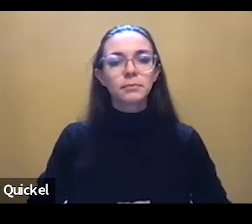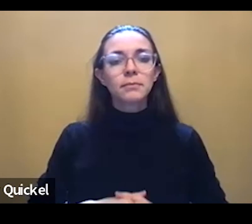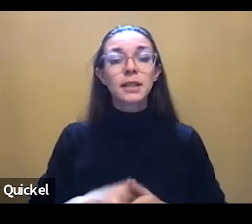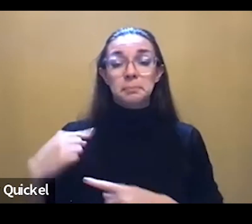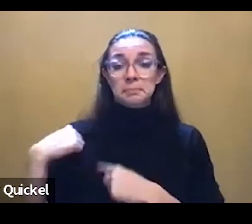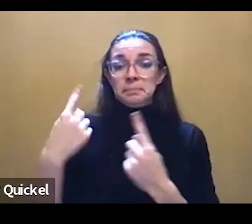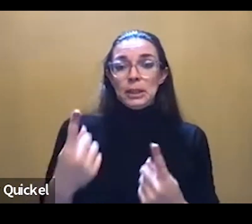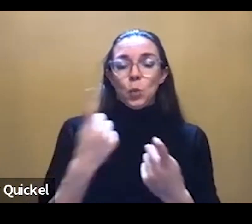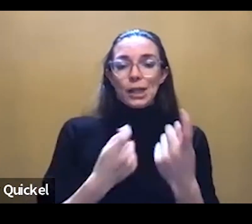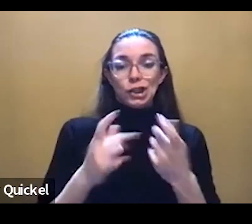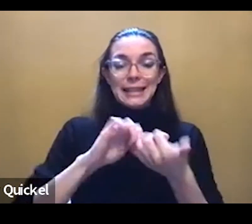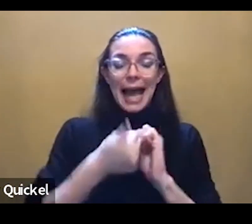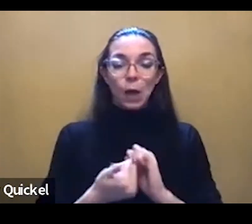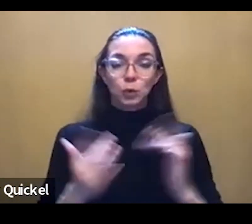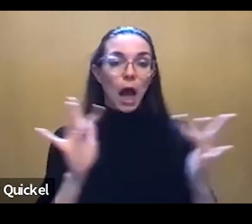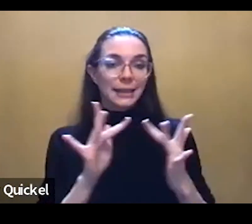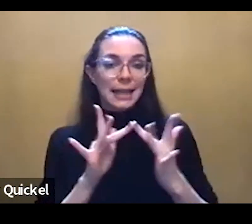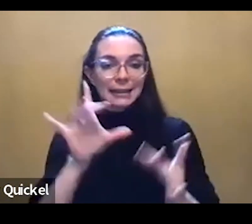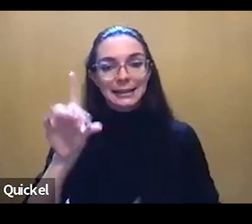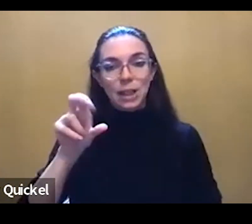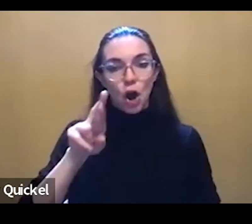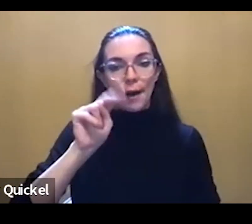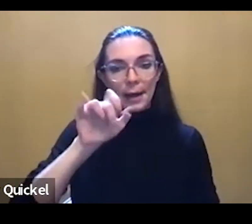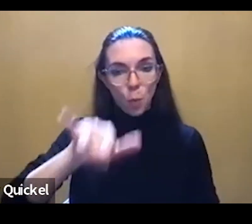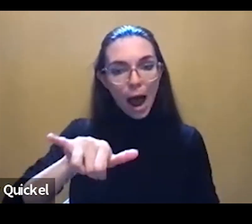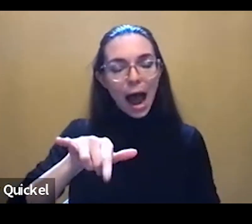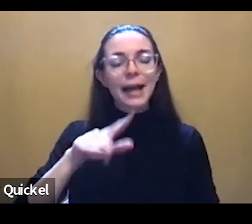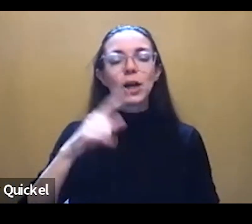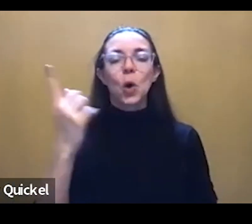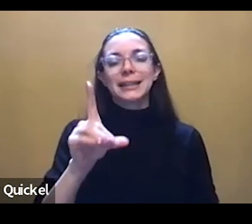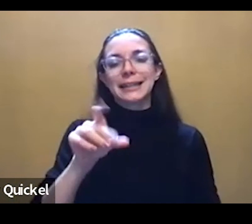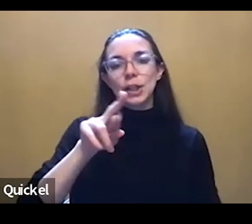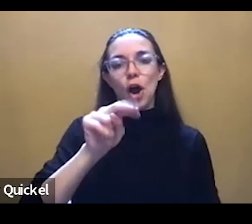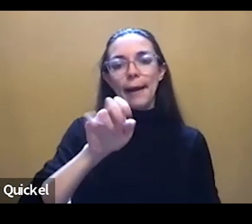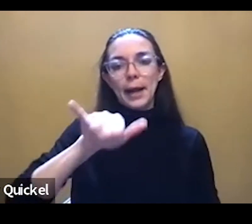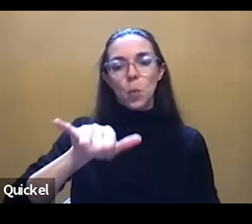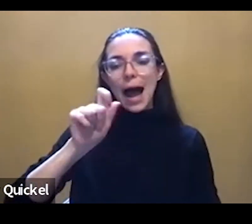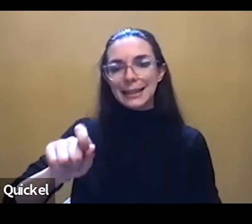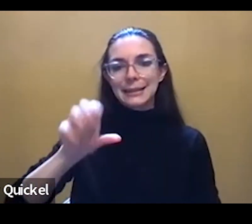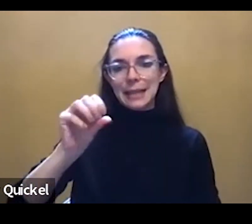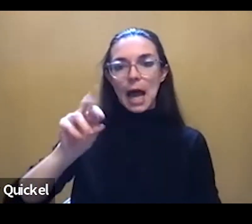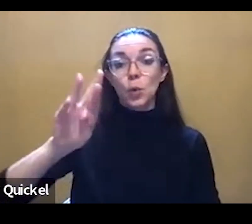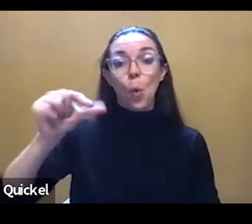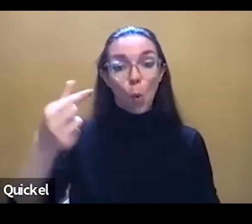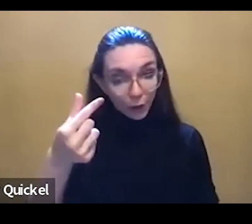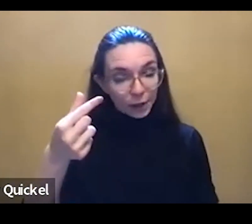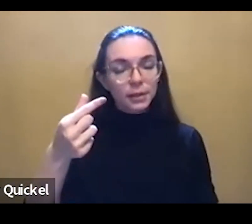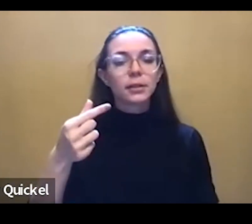how to reach DRNY. We can always be reached via DRNY.org. I hope that people